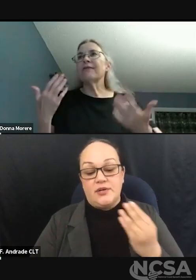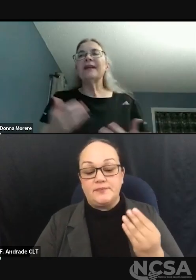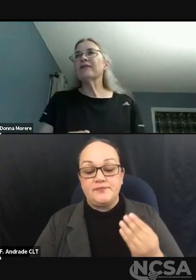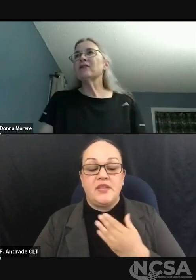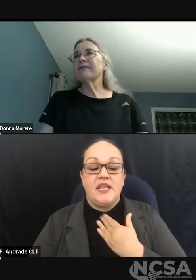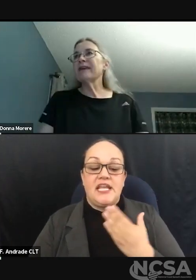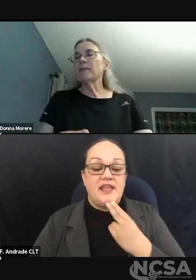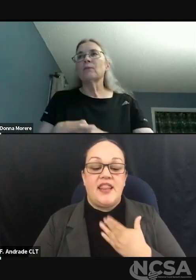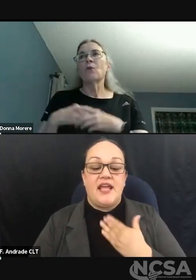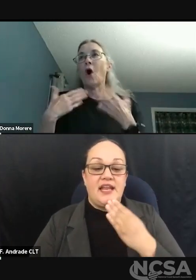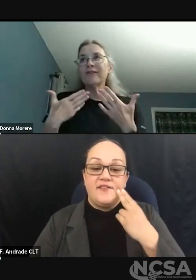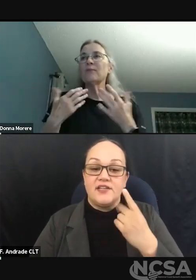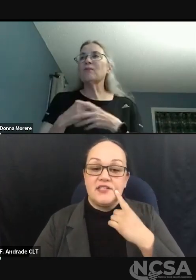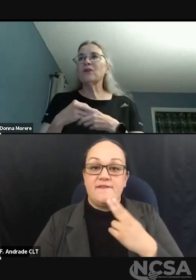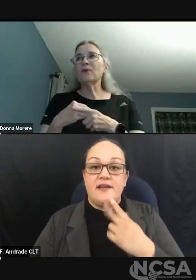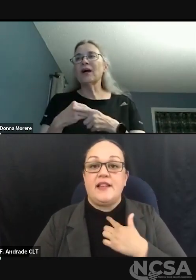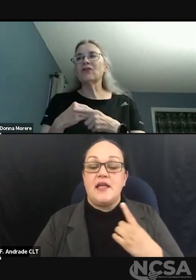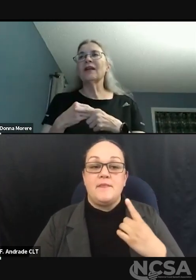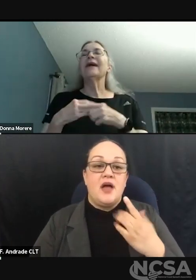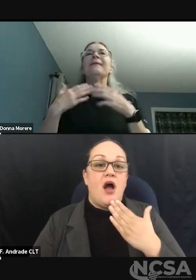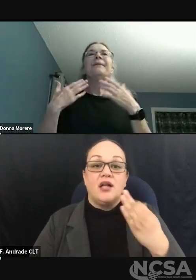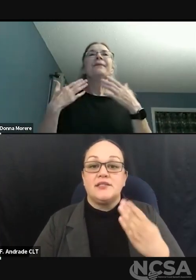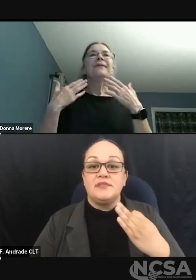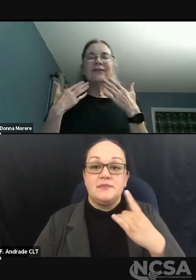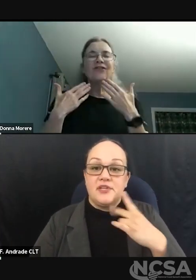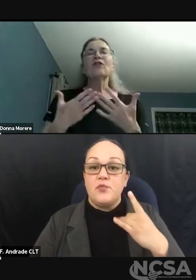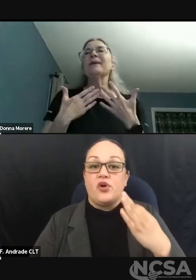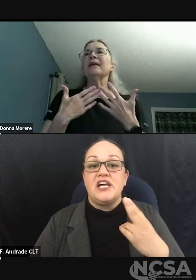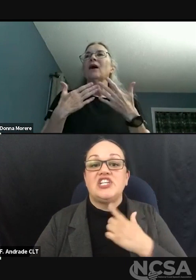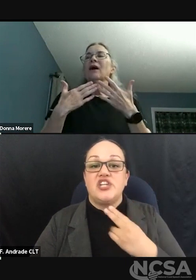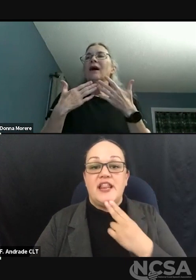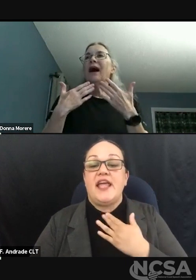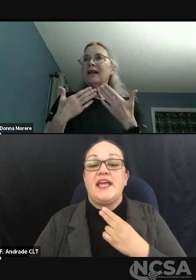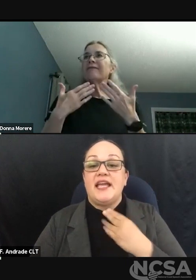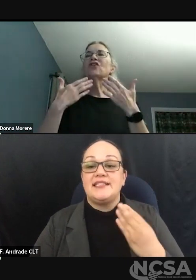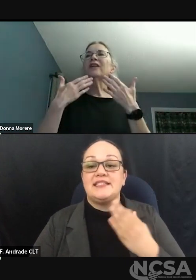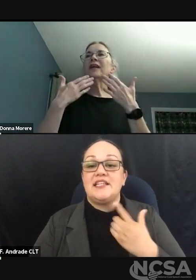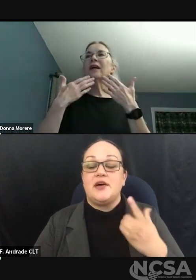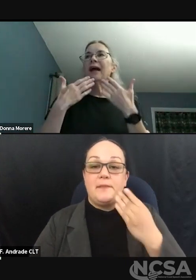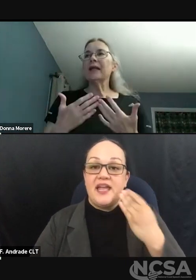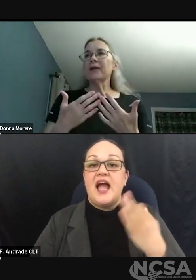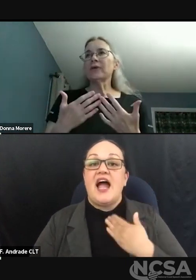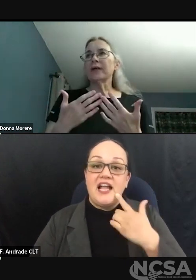they never develop awesome speech production, they can still be highly functioning highly literate,